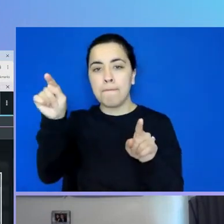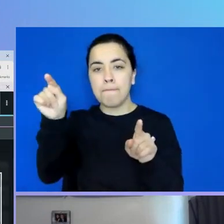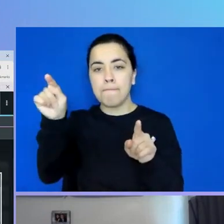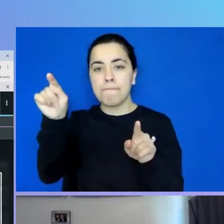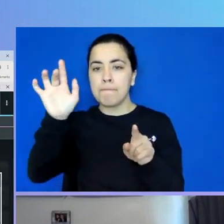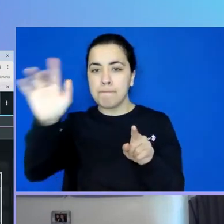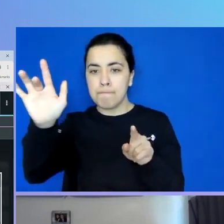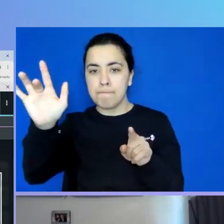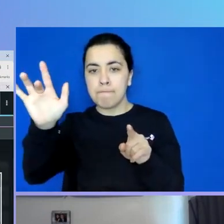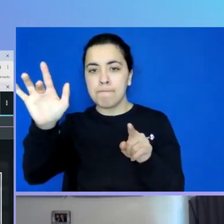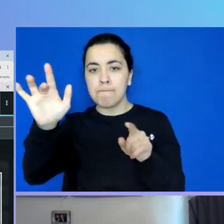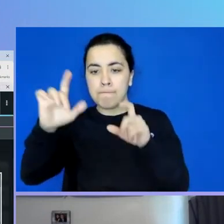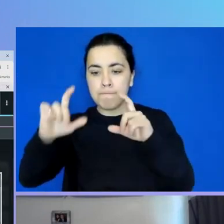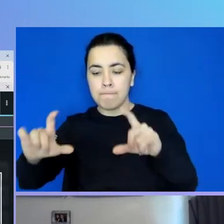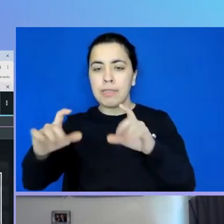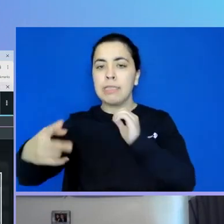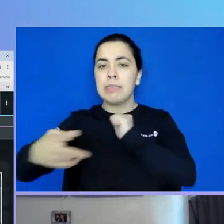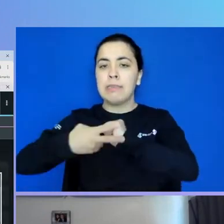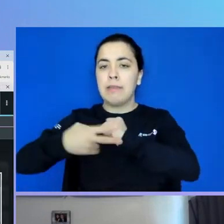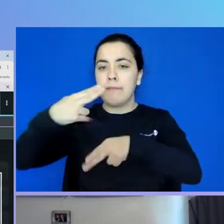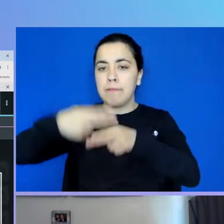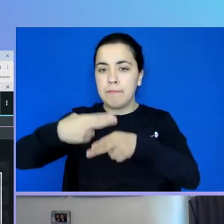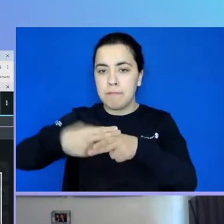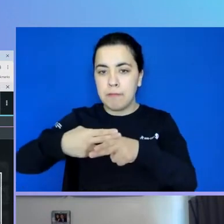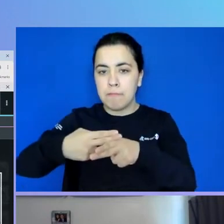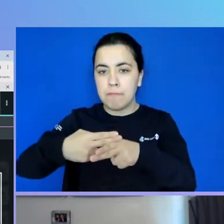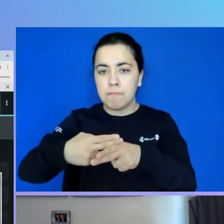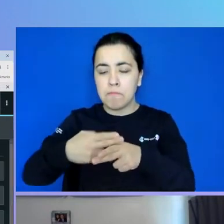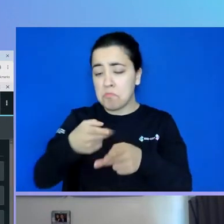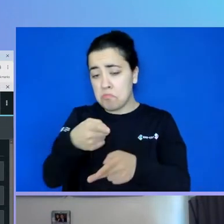the test with a name. It gave it an automatic name. So I'm okay